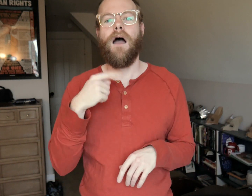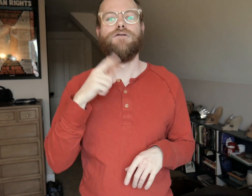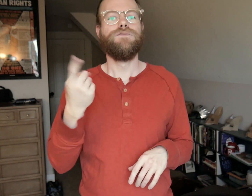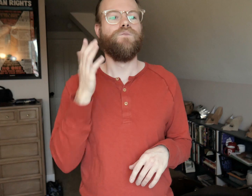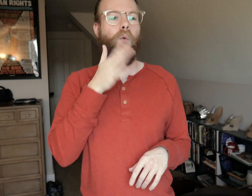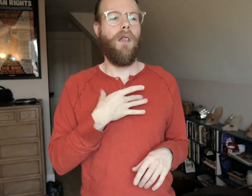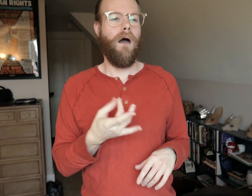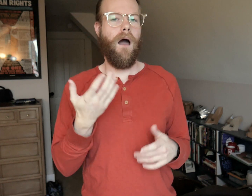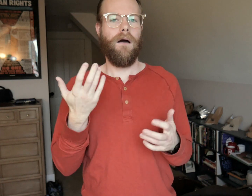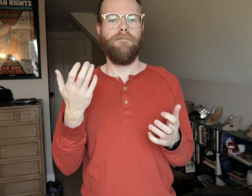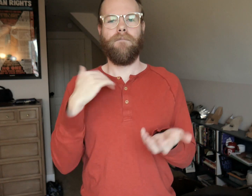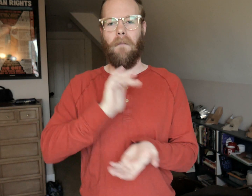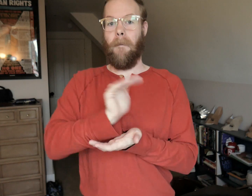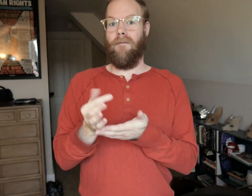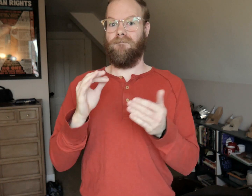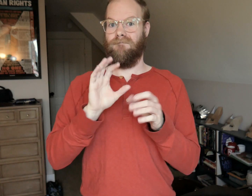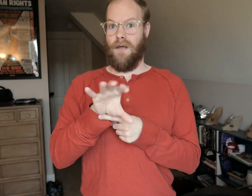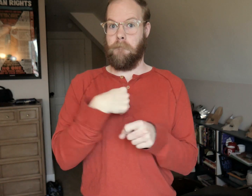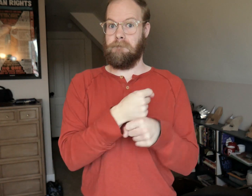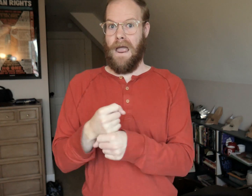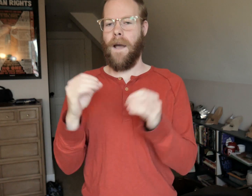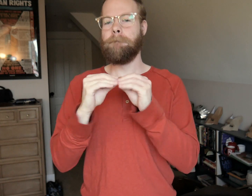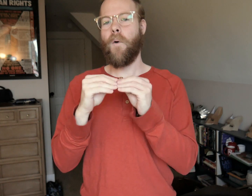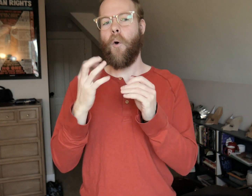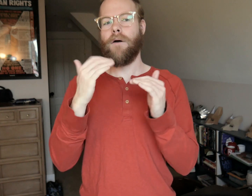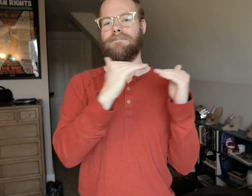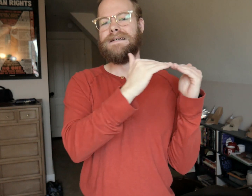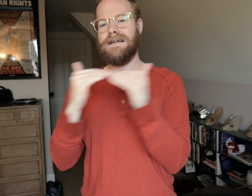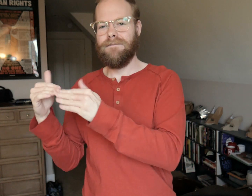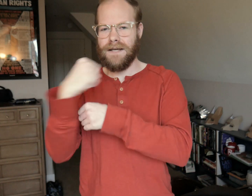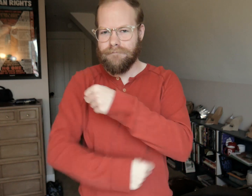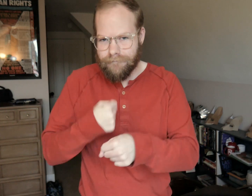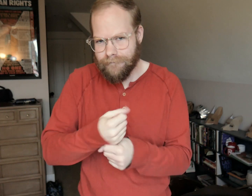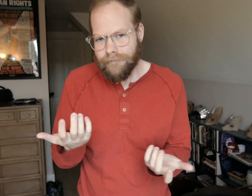I just would like to have the amount of videos I make a little more even throughout the year.